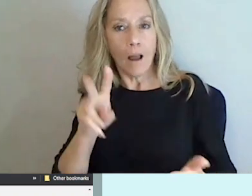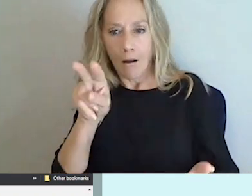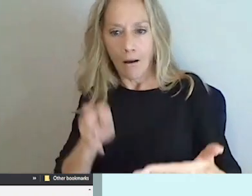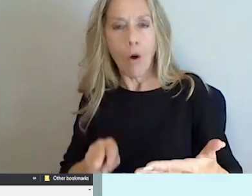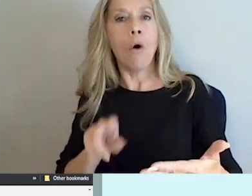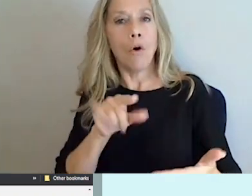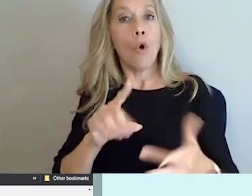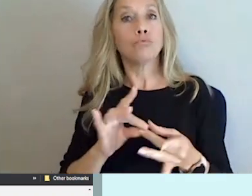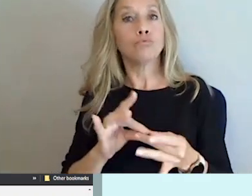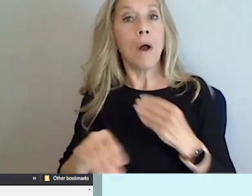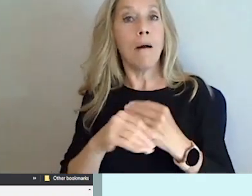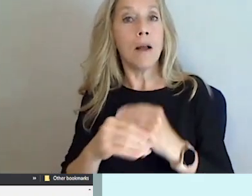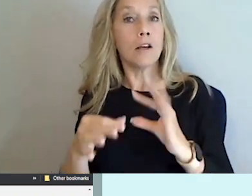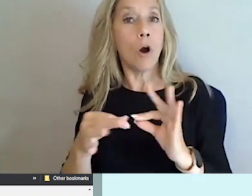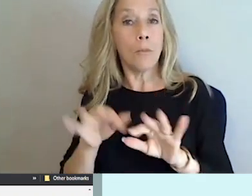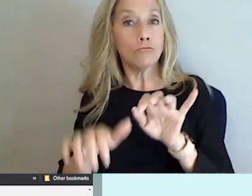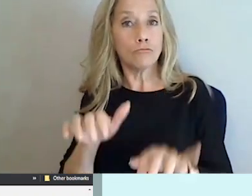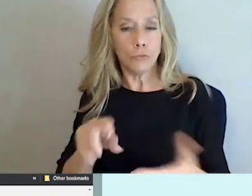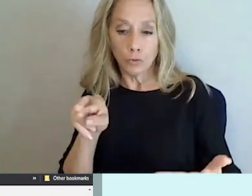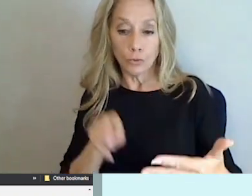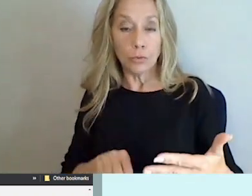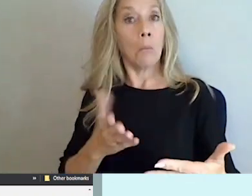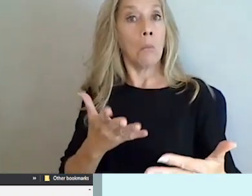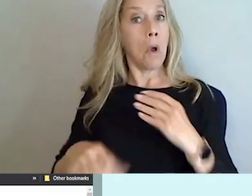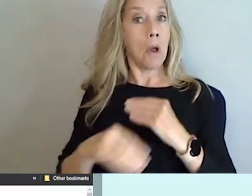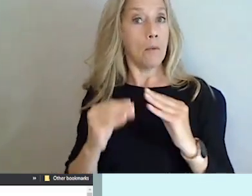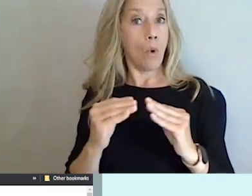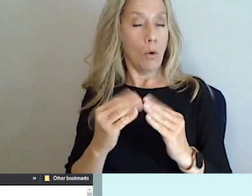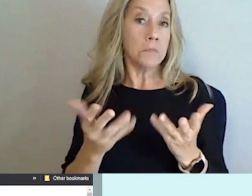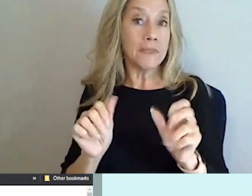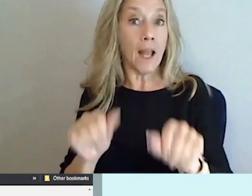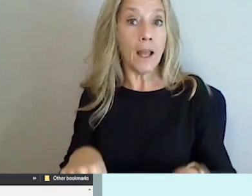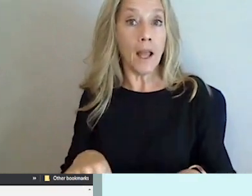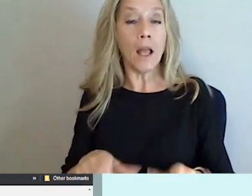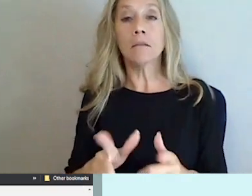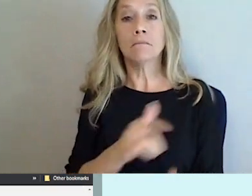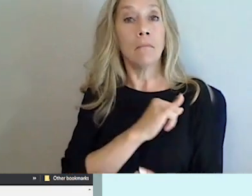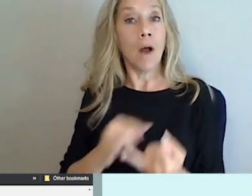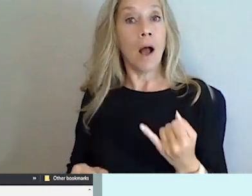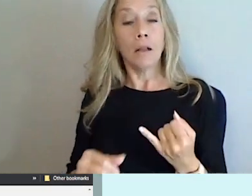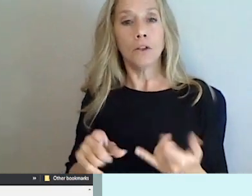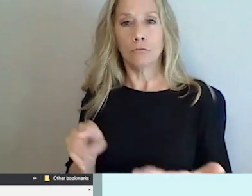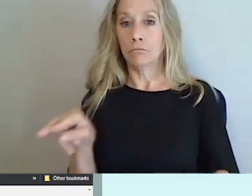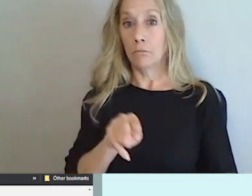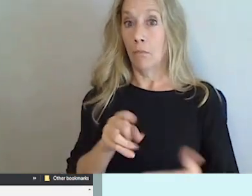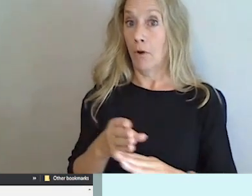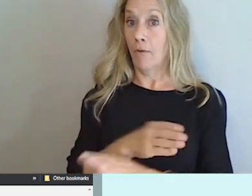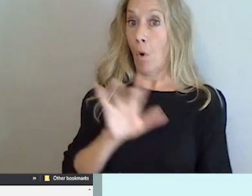entered throughout your renewal. You can add more here if you need to. Finally, you will review the Before you Submit information,